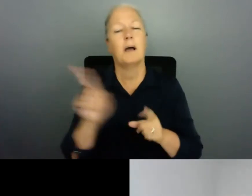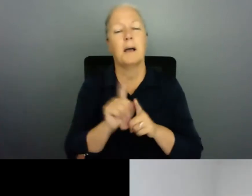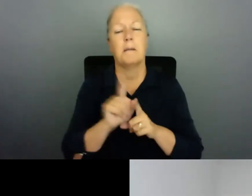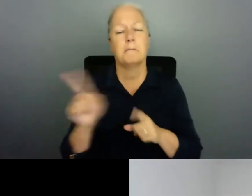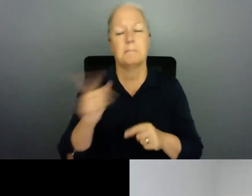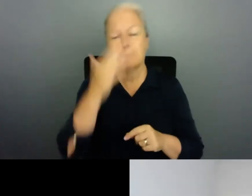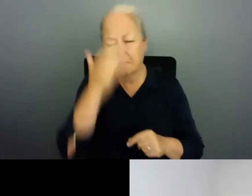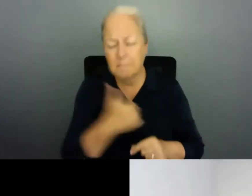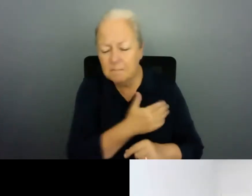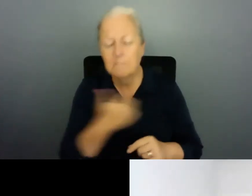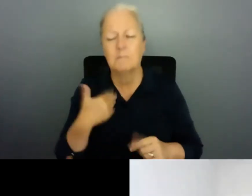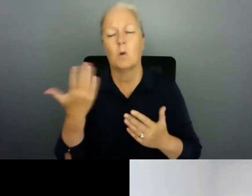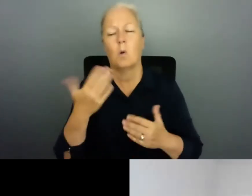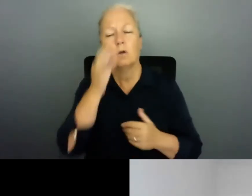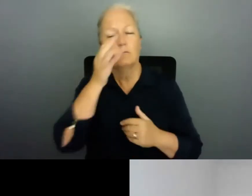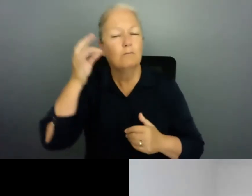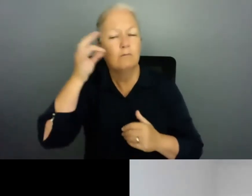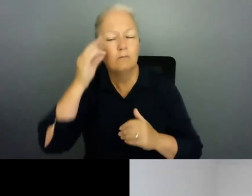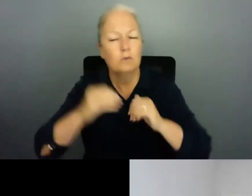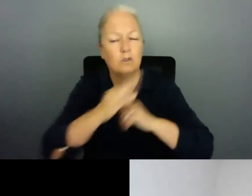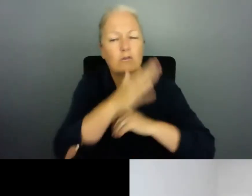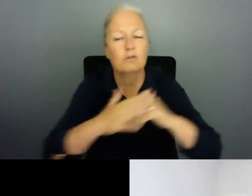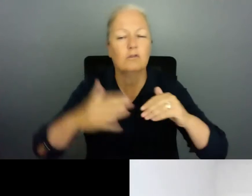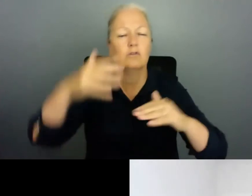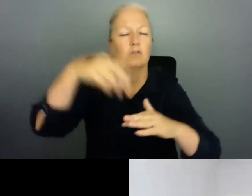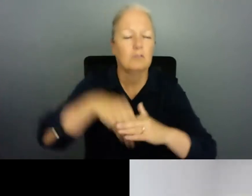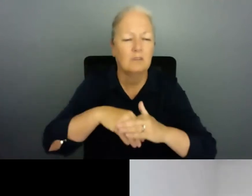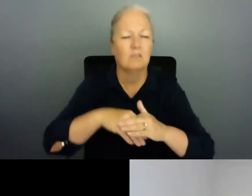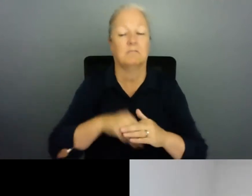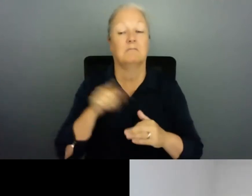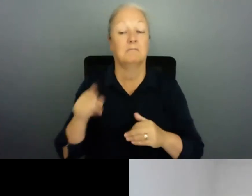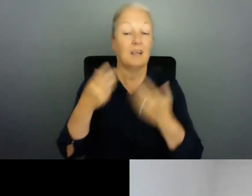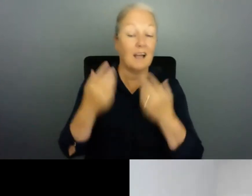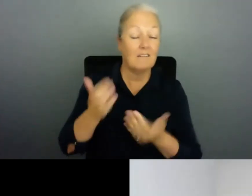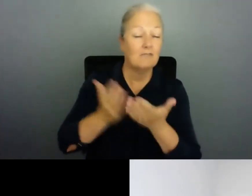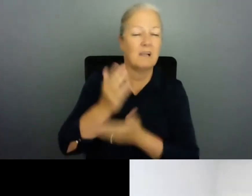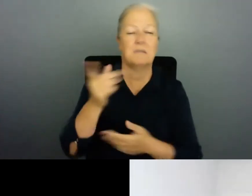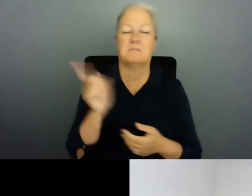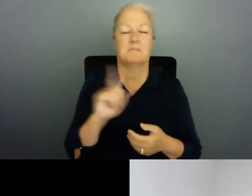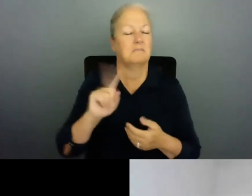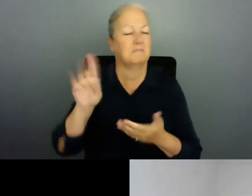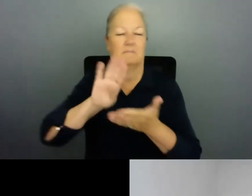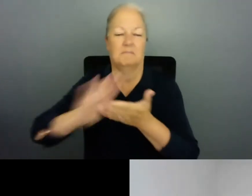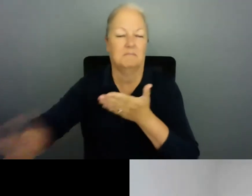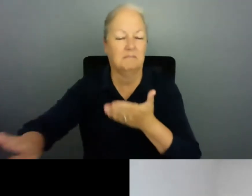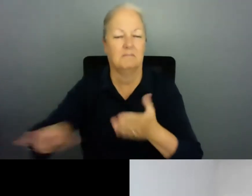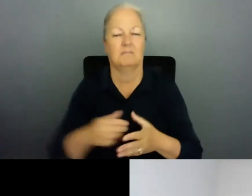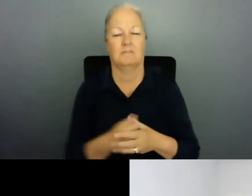have had to carry out first immigrations due to natural disaster are political crisis brazil as